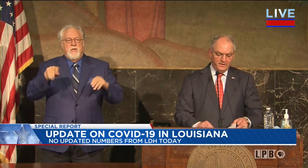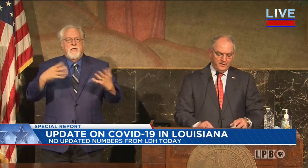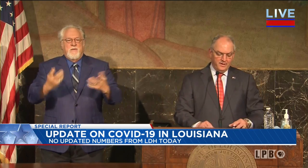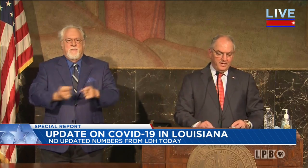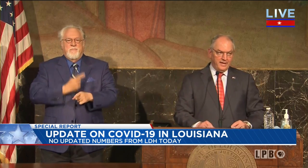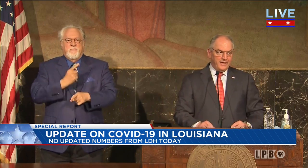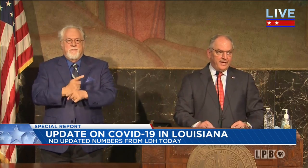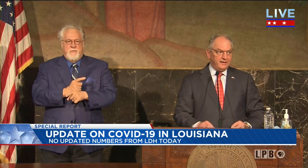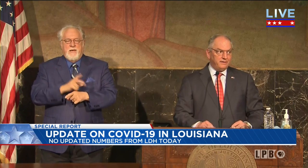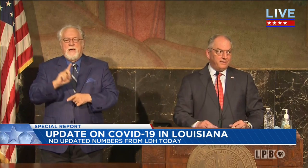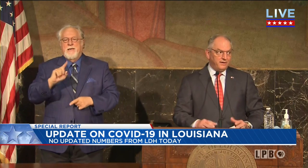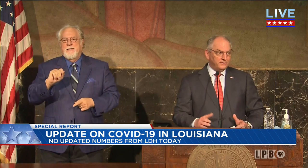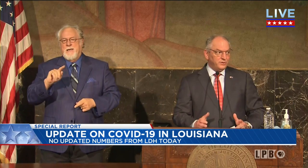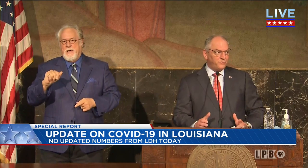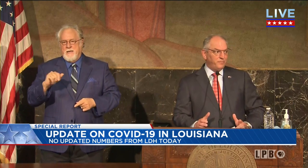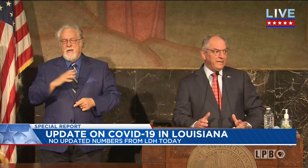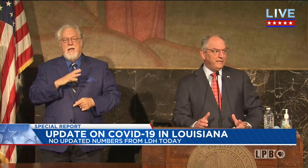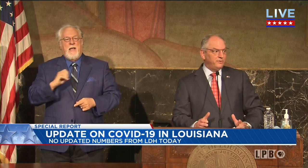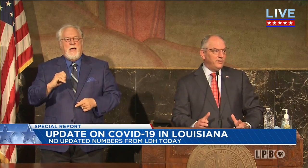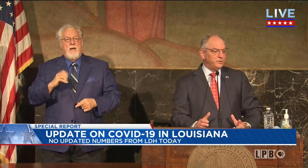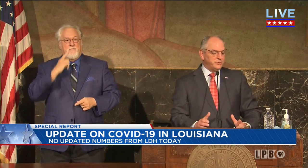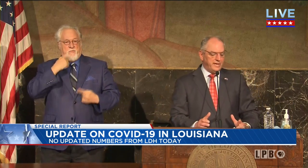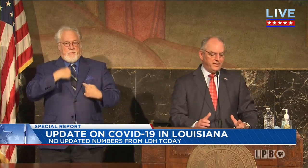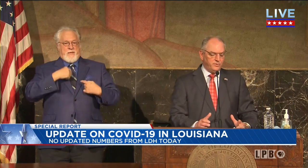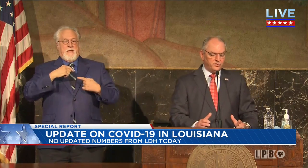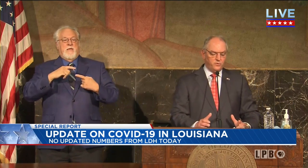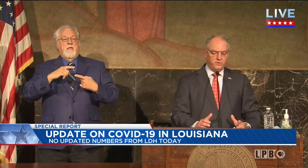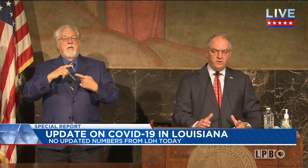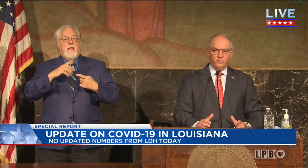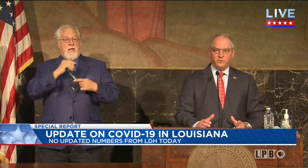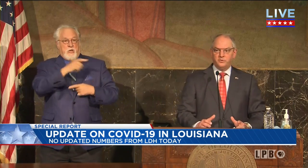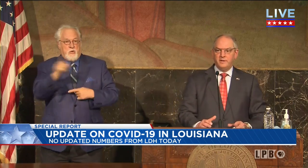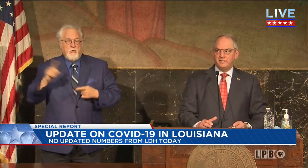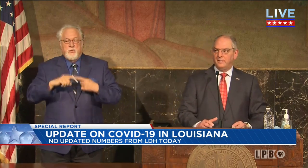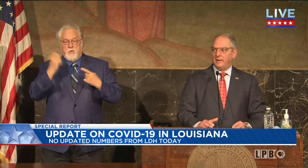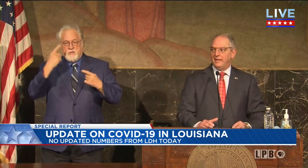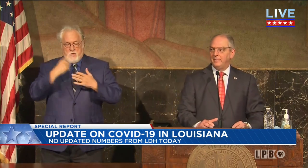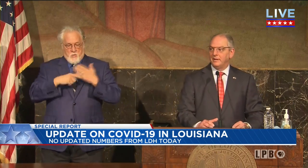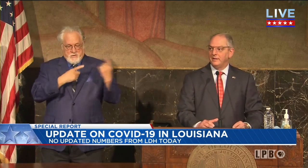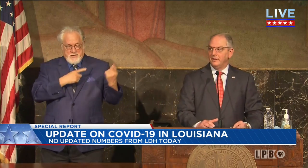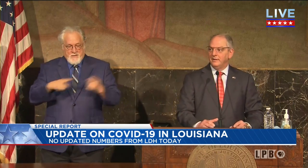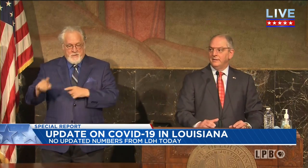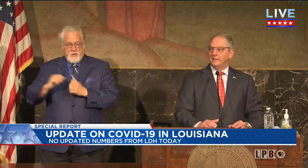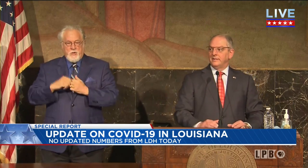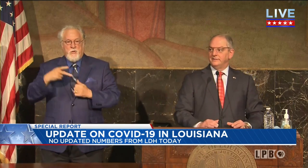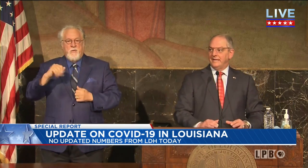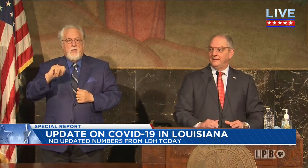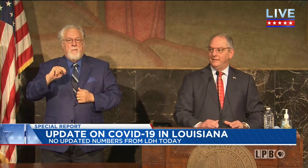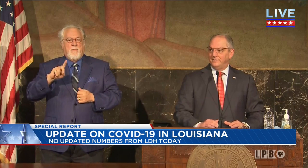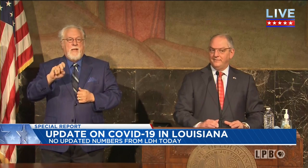IN CASES AND ENSURE ASSIGN TO THE CORRECT HOME PARISHES AND PROVIDE THE MOST ACCURATE DATA FOR THE PUBLIC.